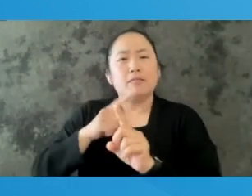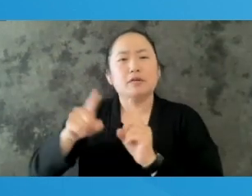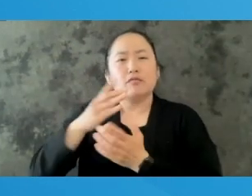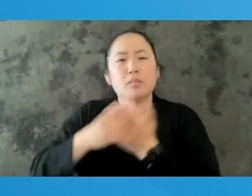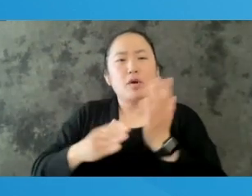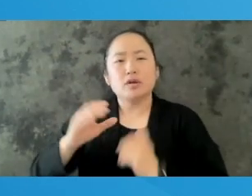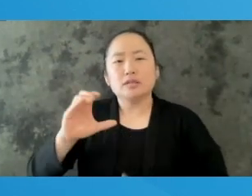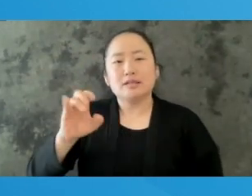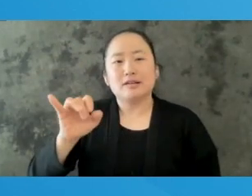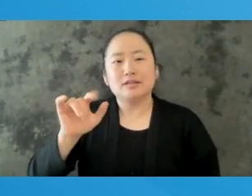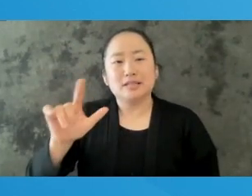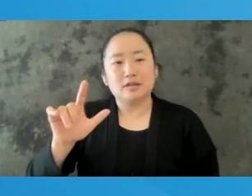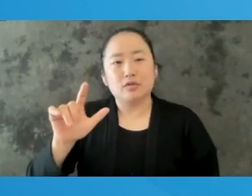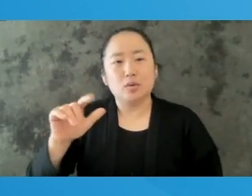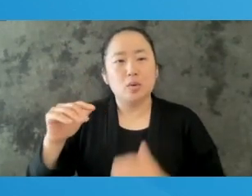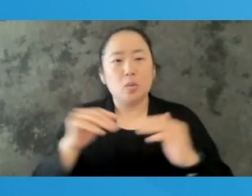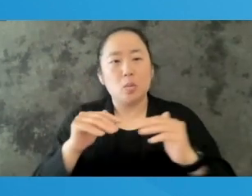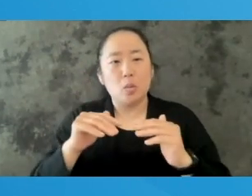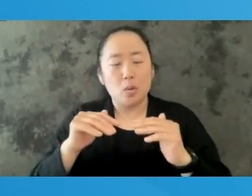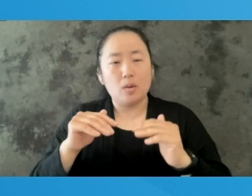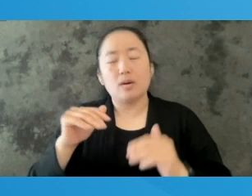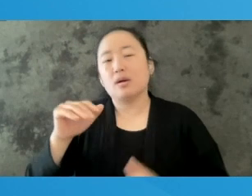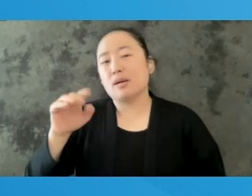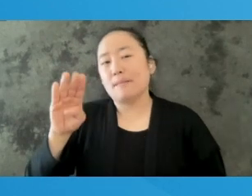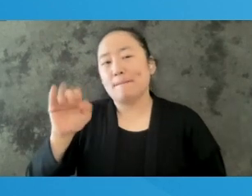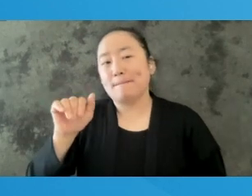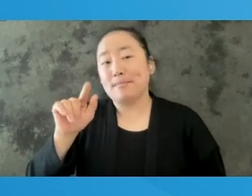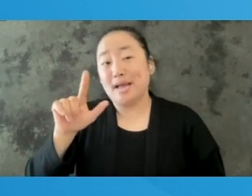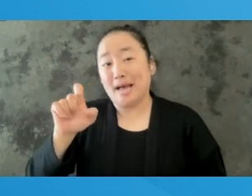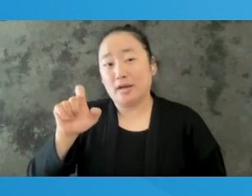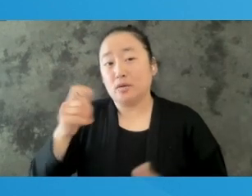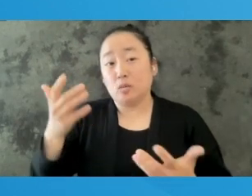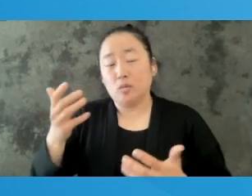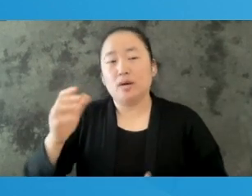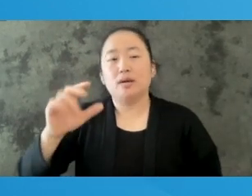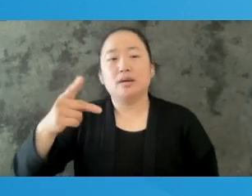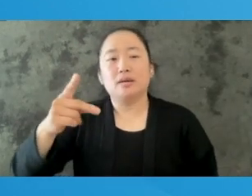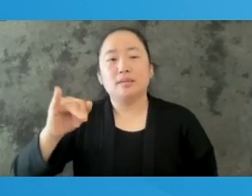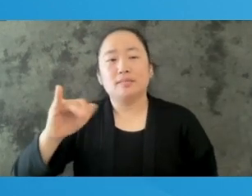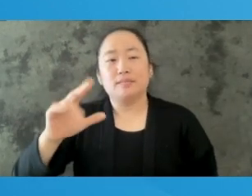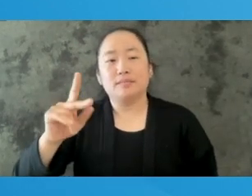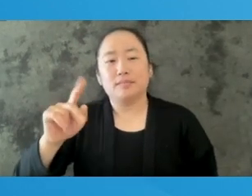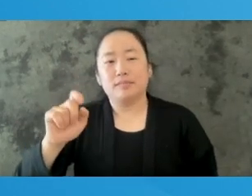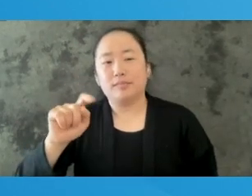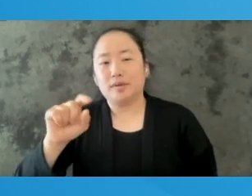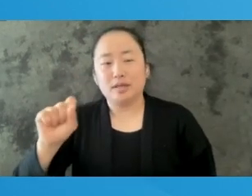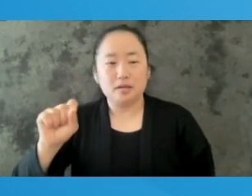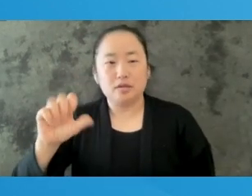title, Pickett's Charge, and things that are specific to the site of Gettysburg. Alright.